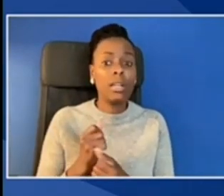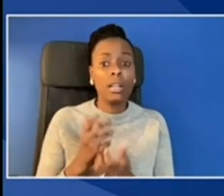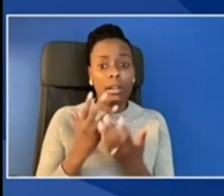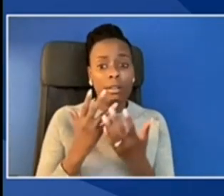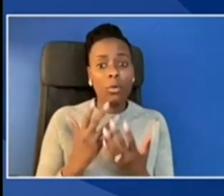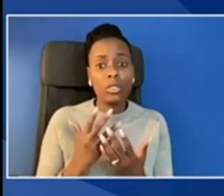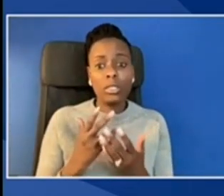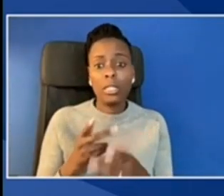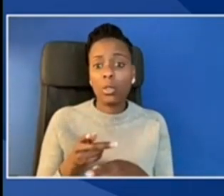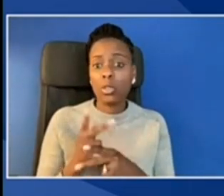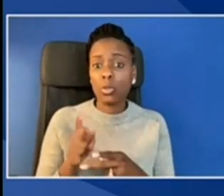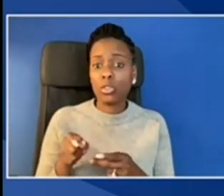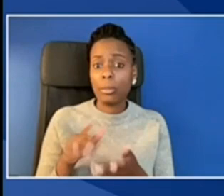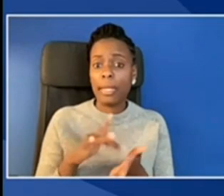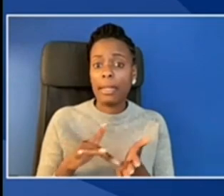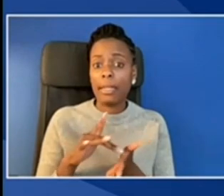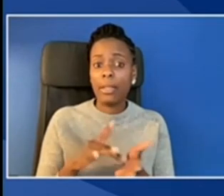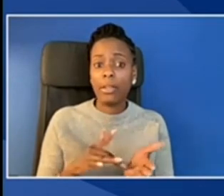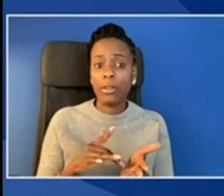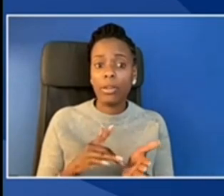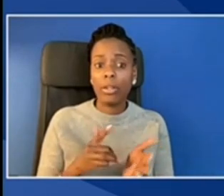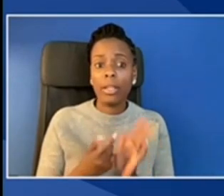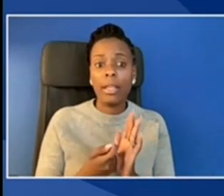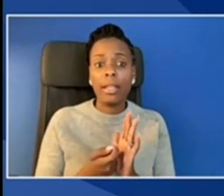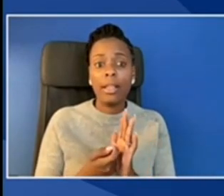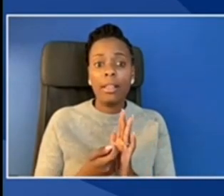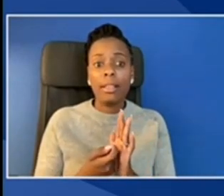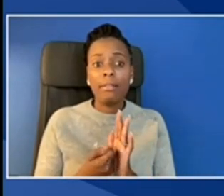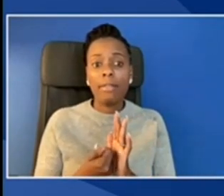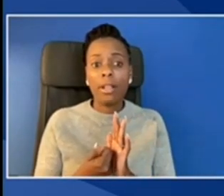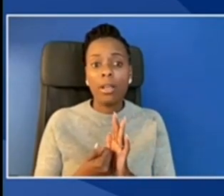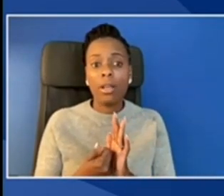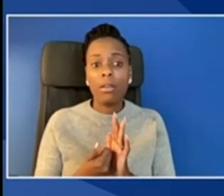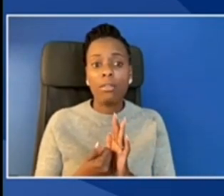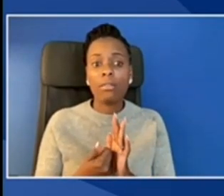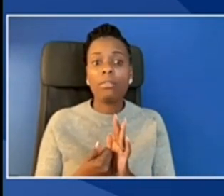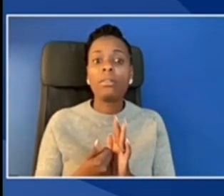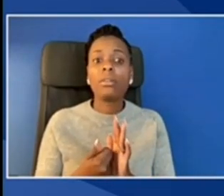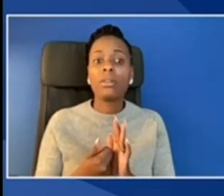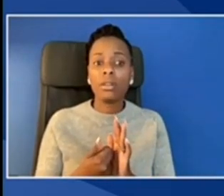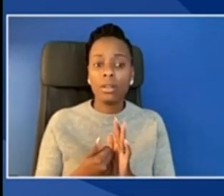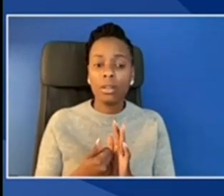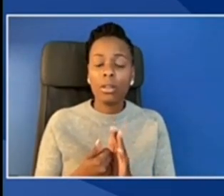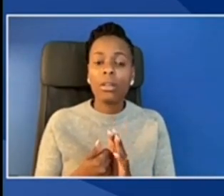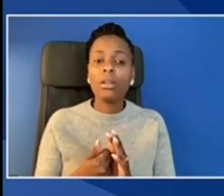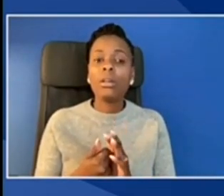They fell off Nelnet, which is both of our servicers. We had consolidated loans with them since 2020.